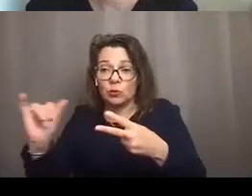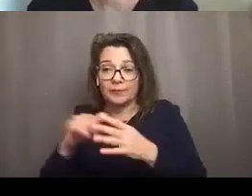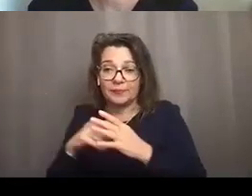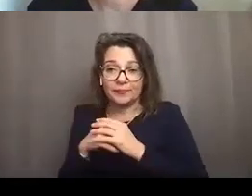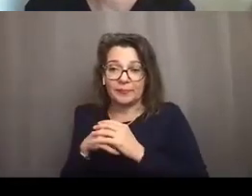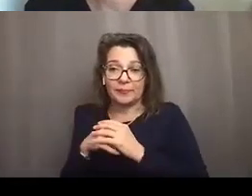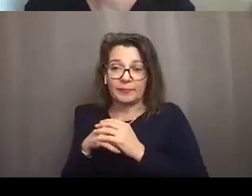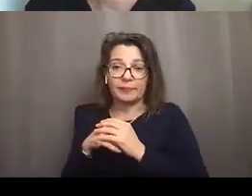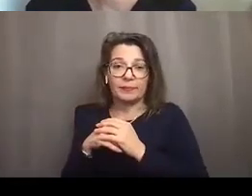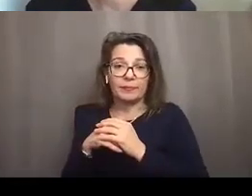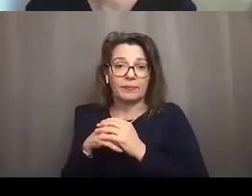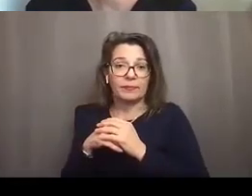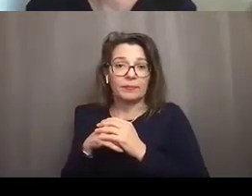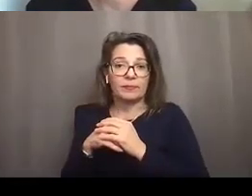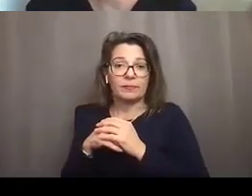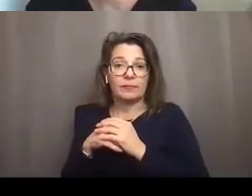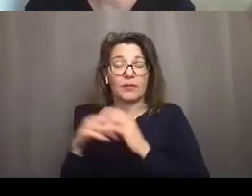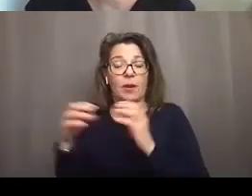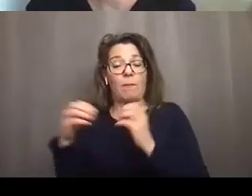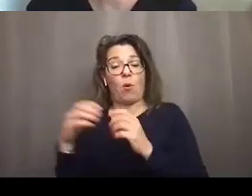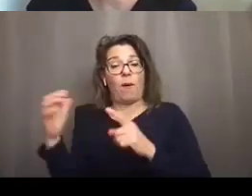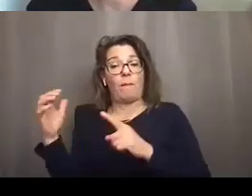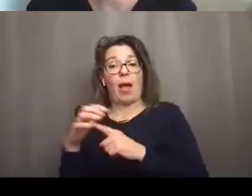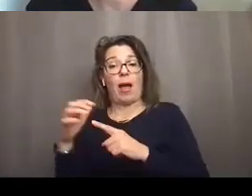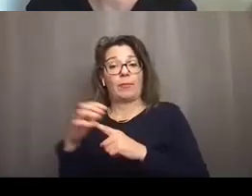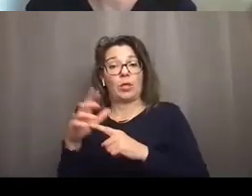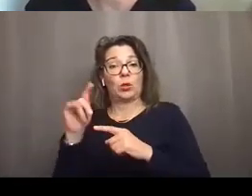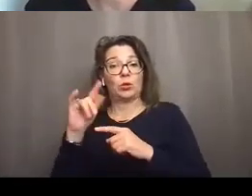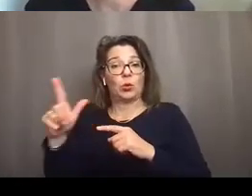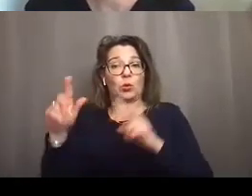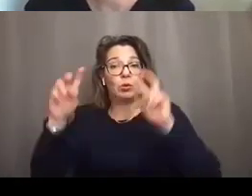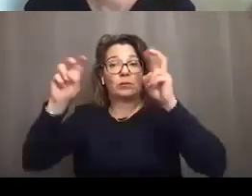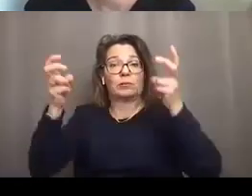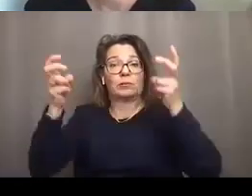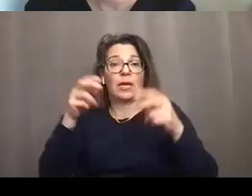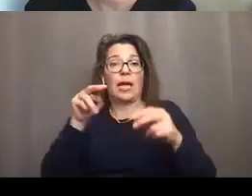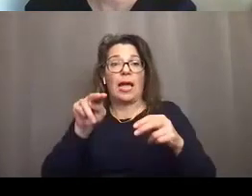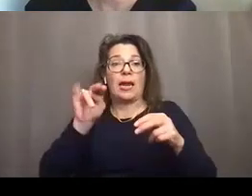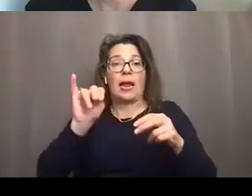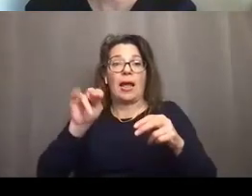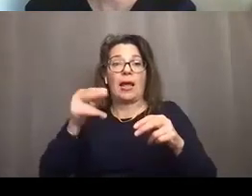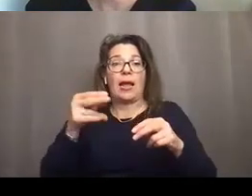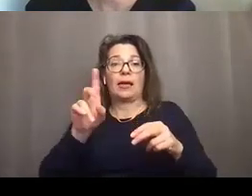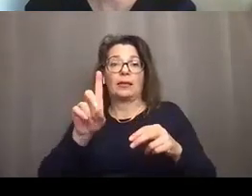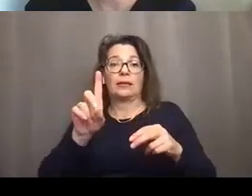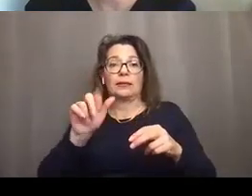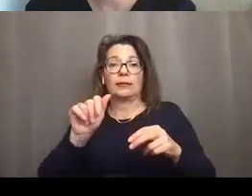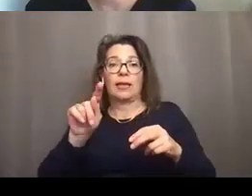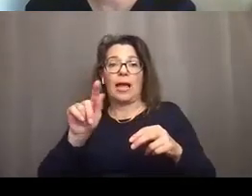Another one of the more popular tools on the RePORT website is the NIH Data Book, which is an interactive data dashboard